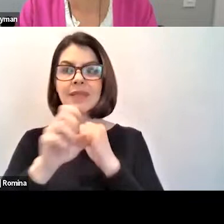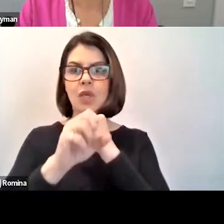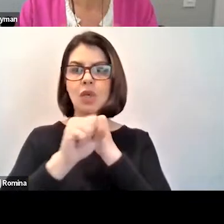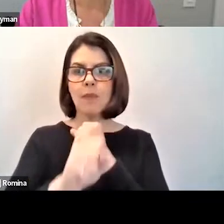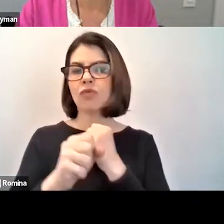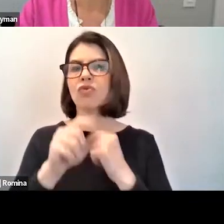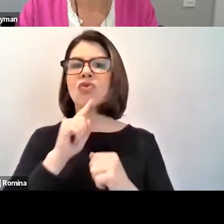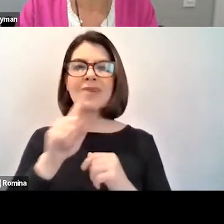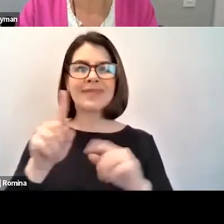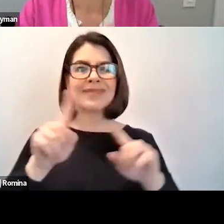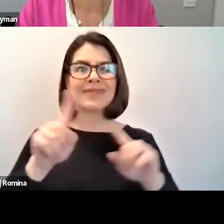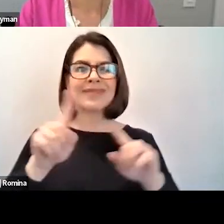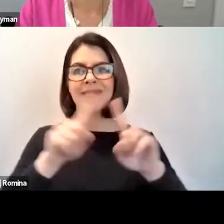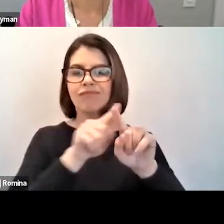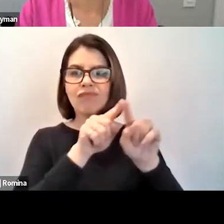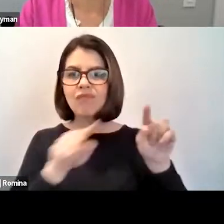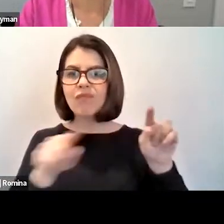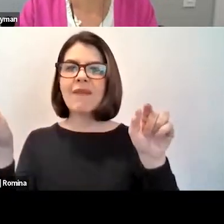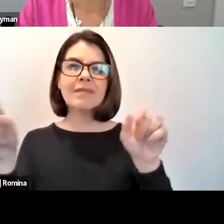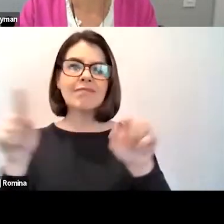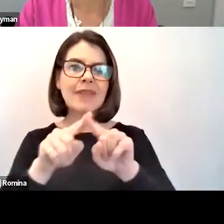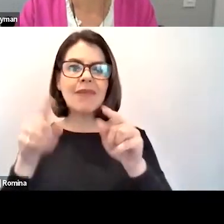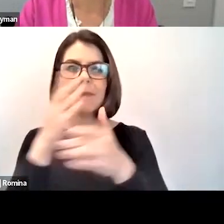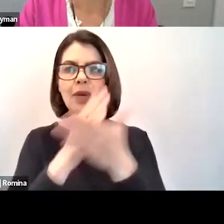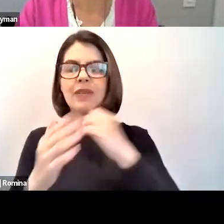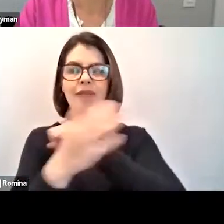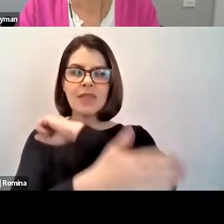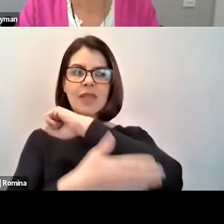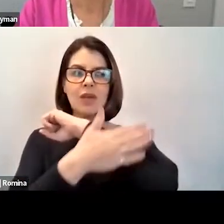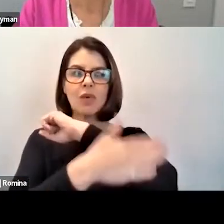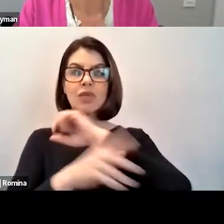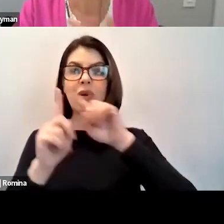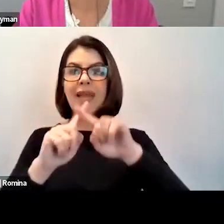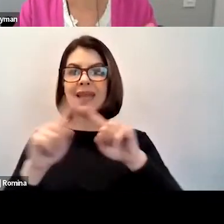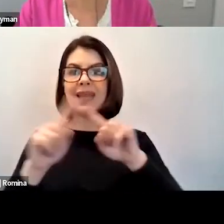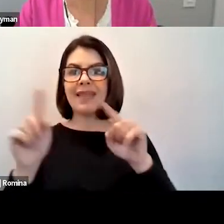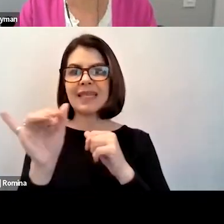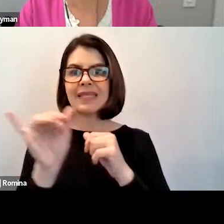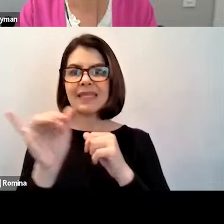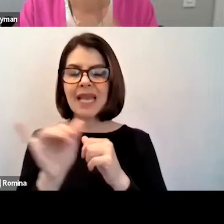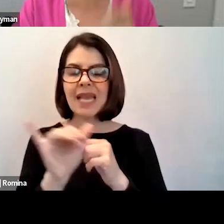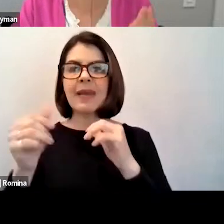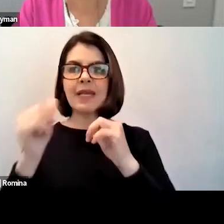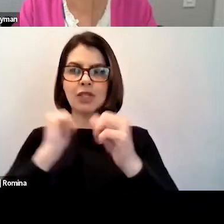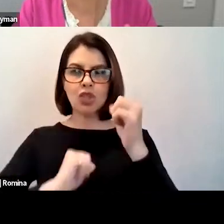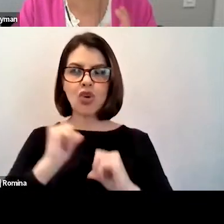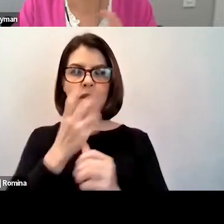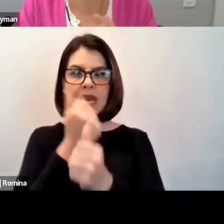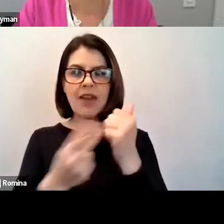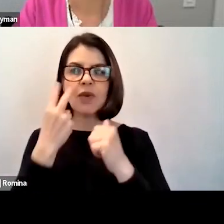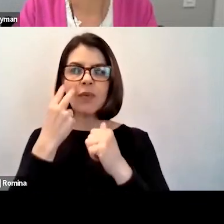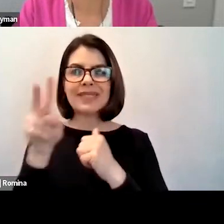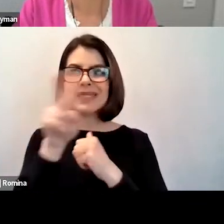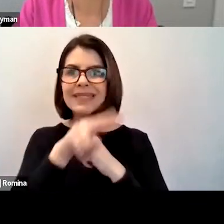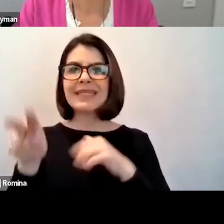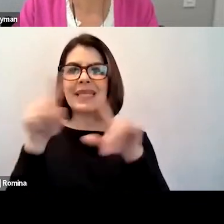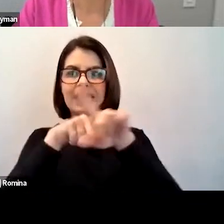across the country in the same commercial break in the same show, and everyone sees it at the same time.